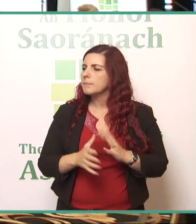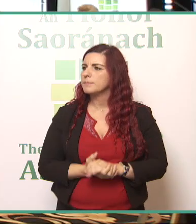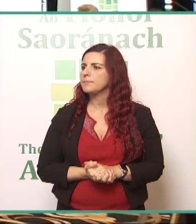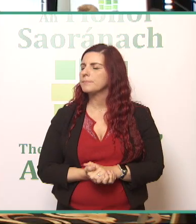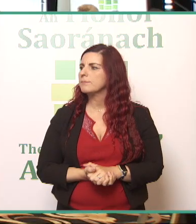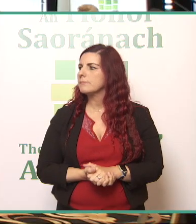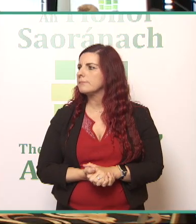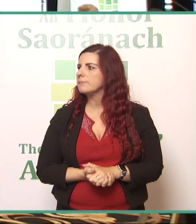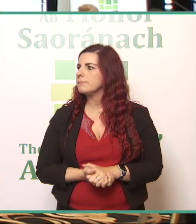oops